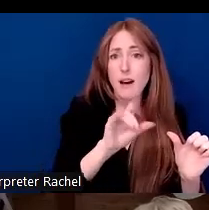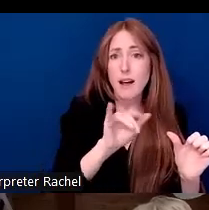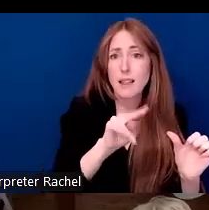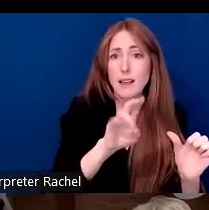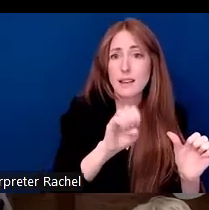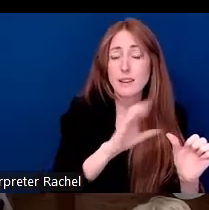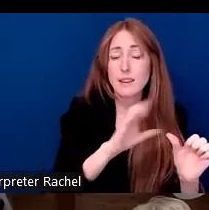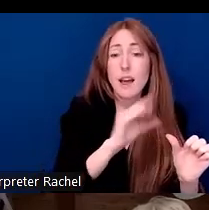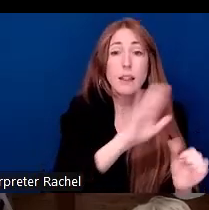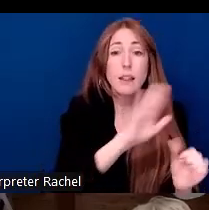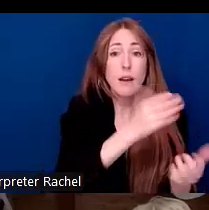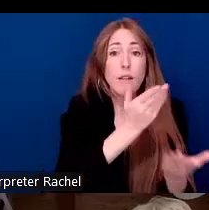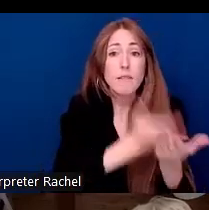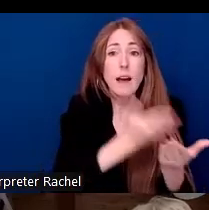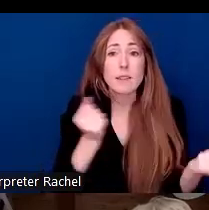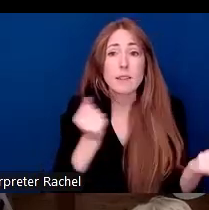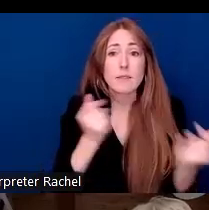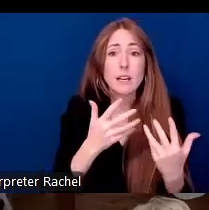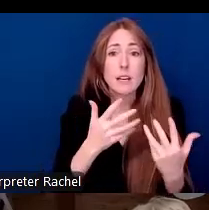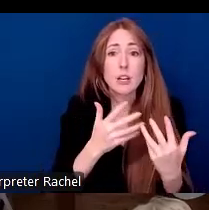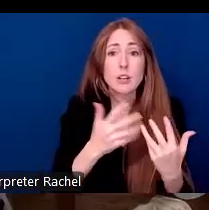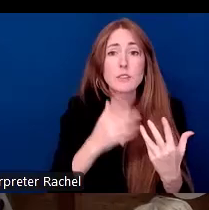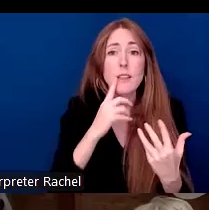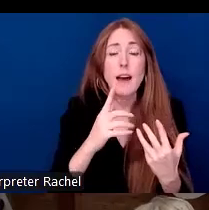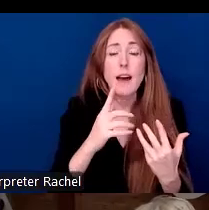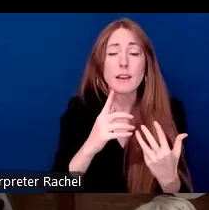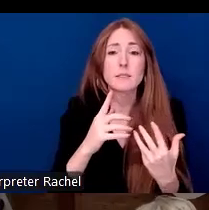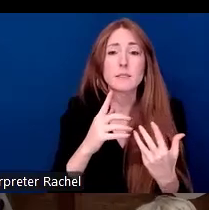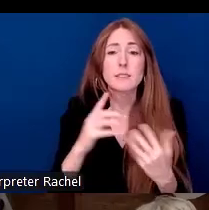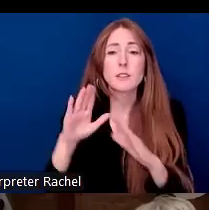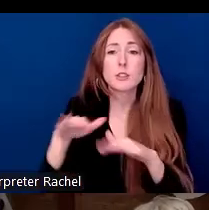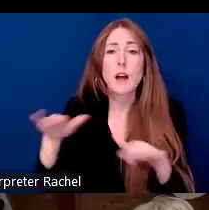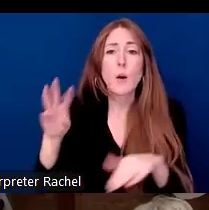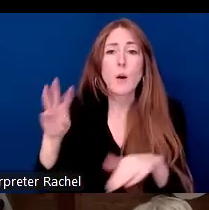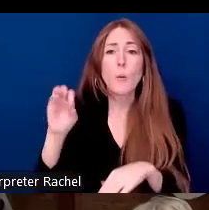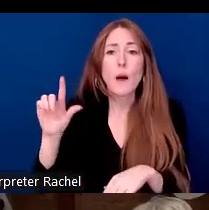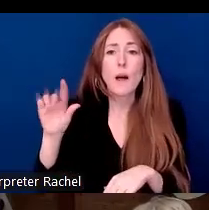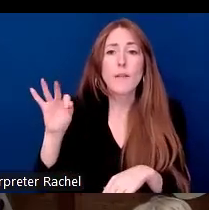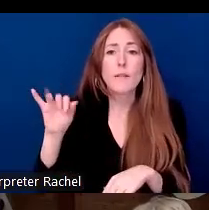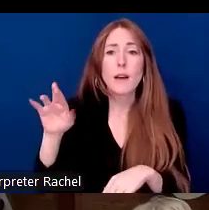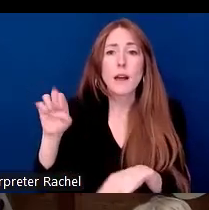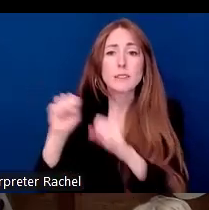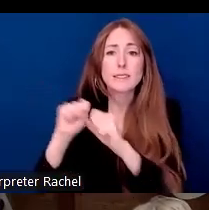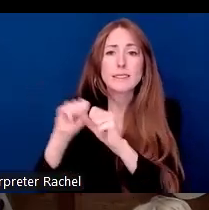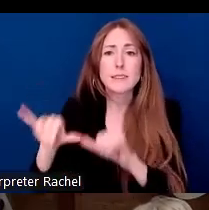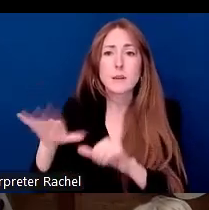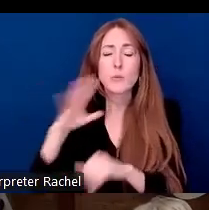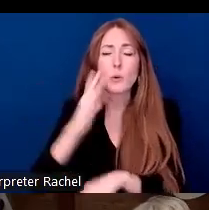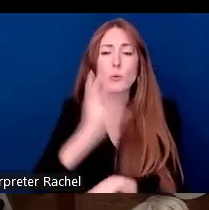removed by the child workforce system. Choice in this context is a complicated process that needs